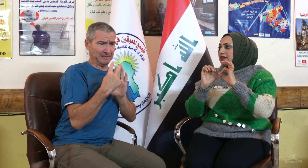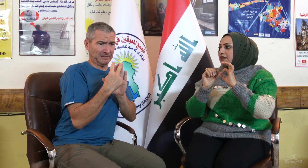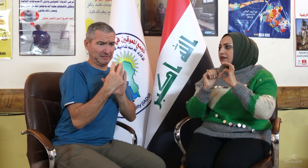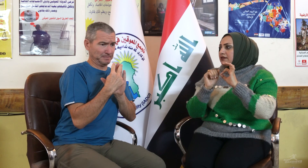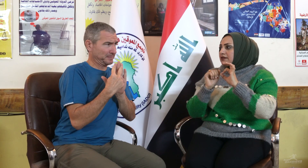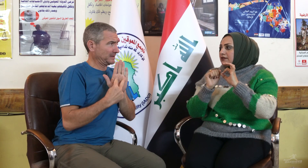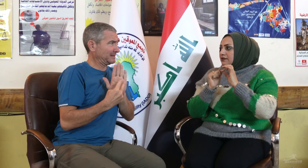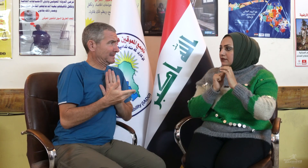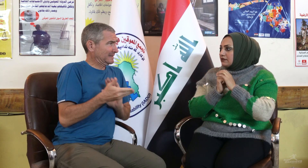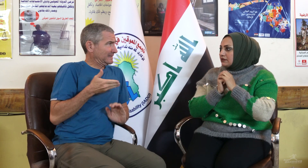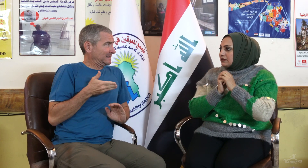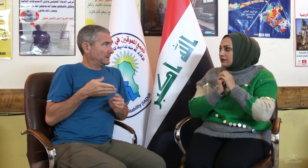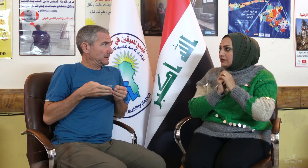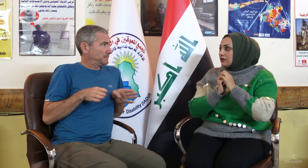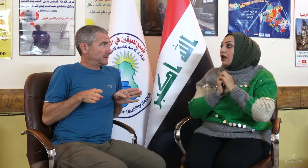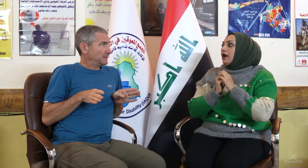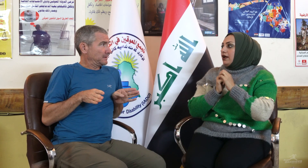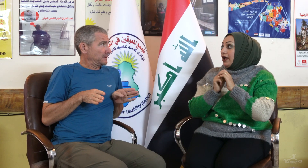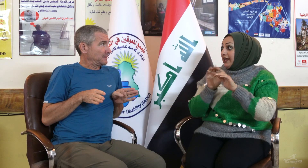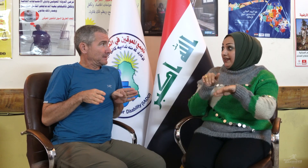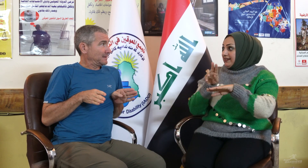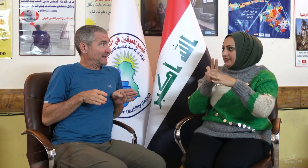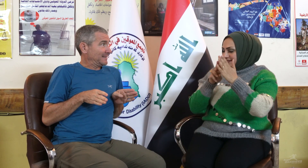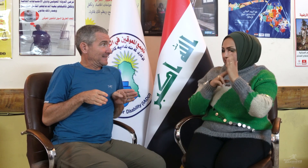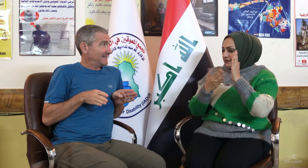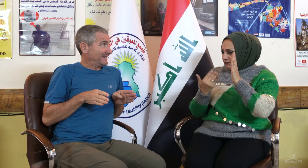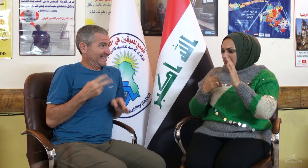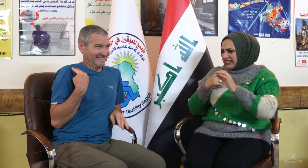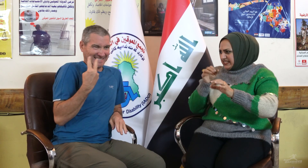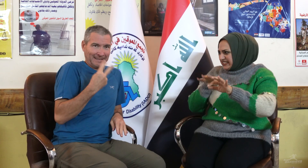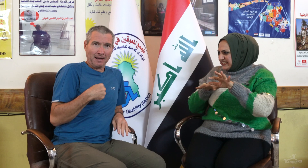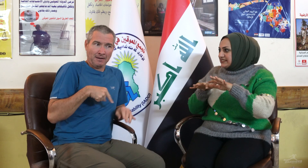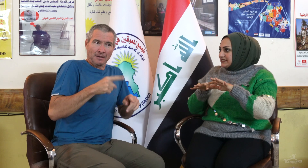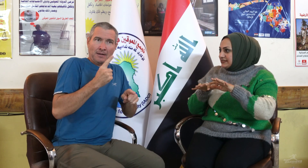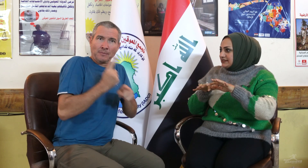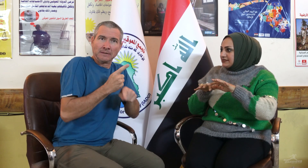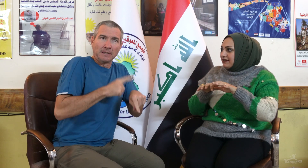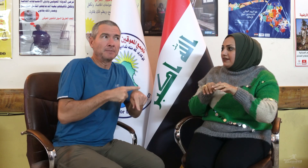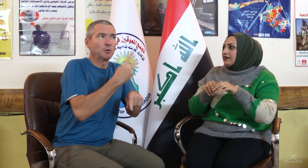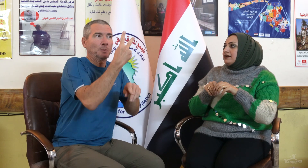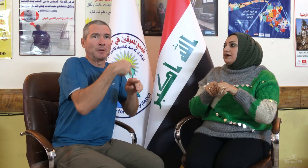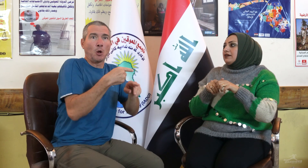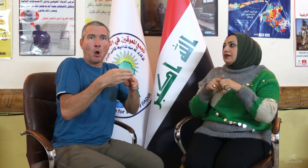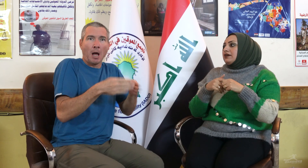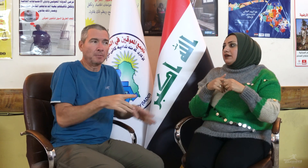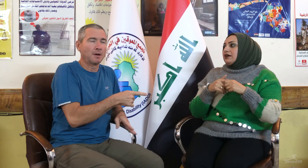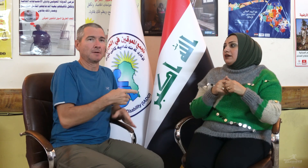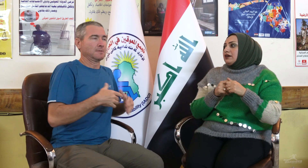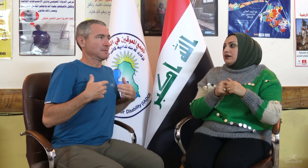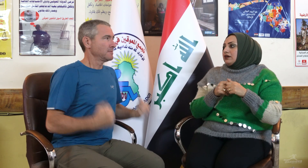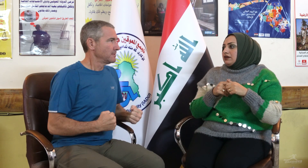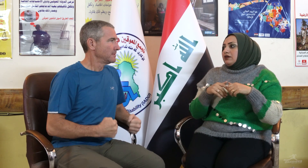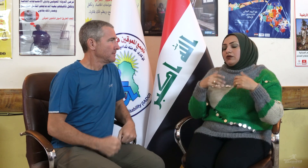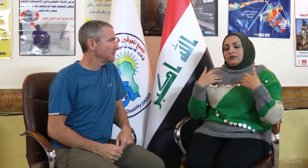So two months ago, you opened a Deaf health program. It was the right time to meet with you since it has just opened!